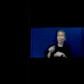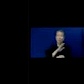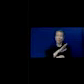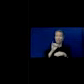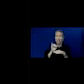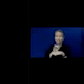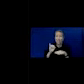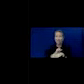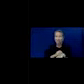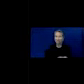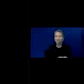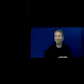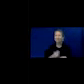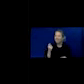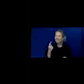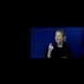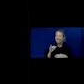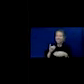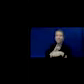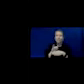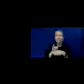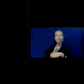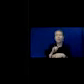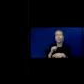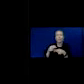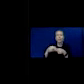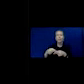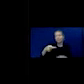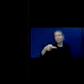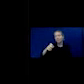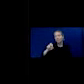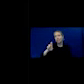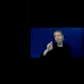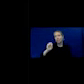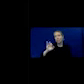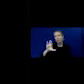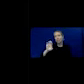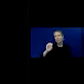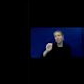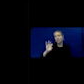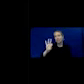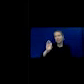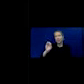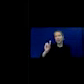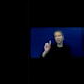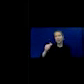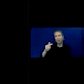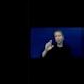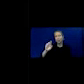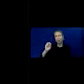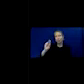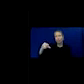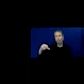Her internship was at Performance Food Group where she was working with a coworker that